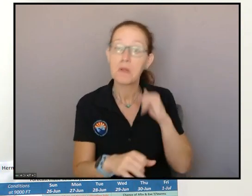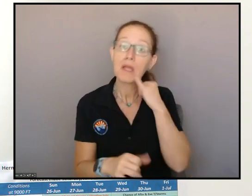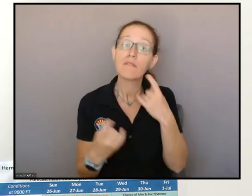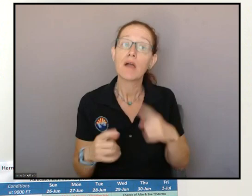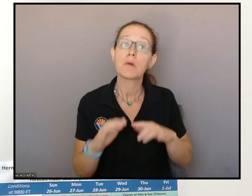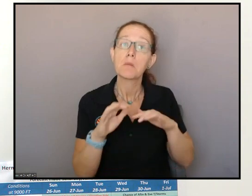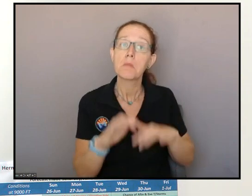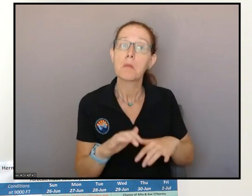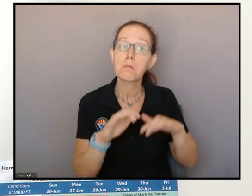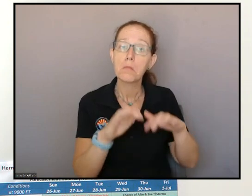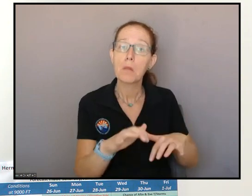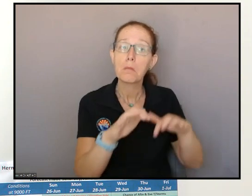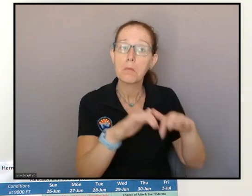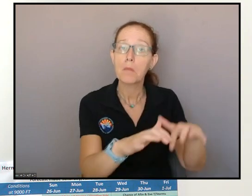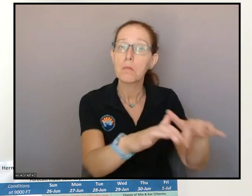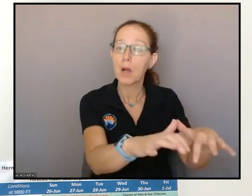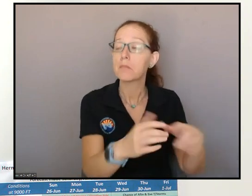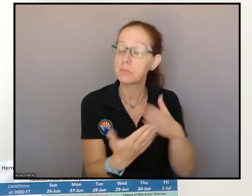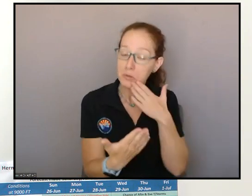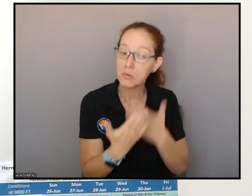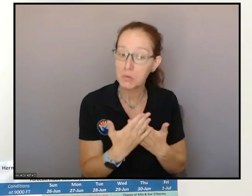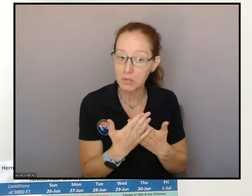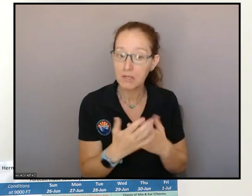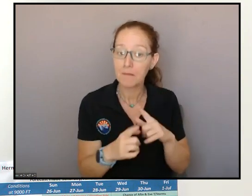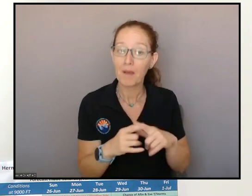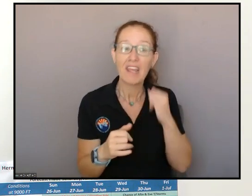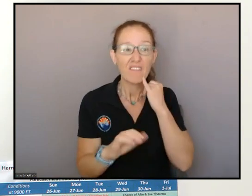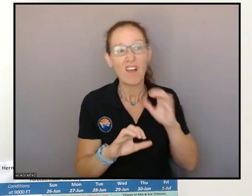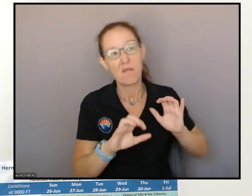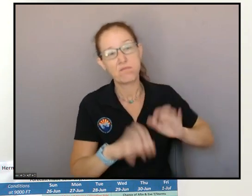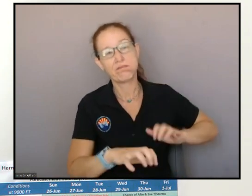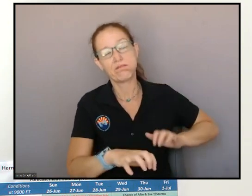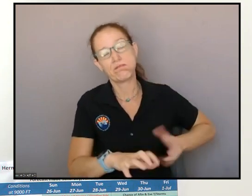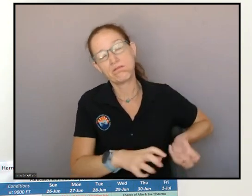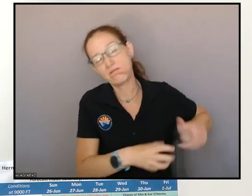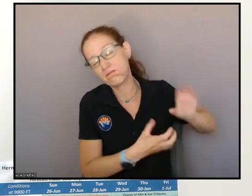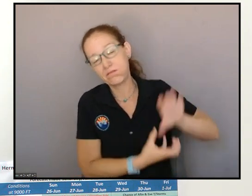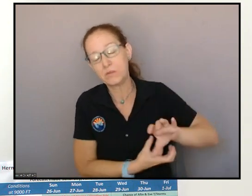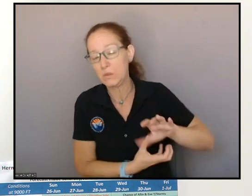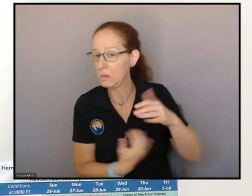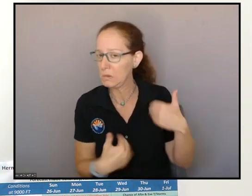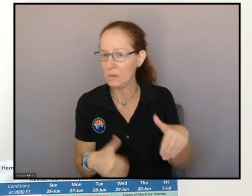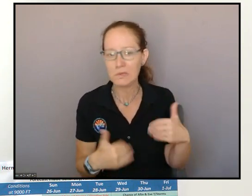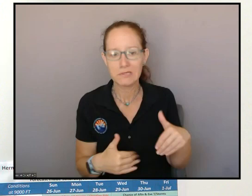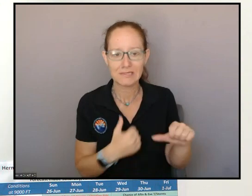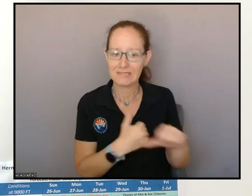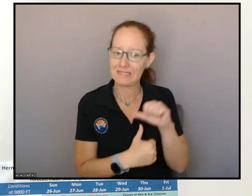news. We just don't want it all occurring at one time, and that will certainly increase the risk for flash flooding and